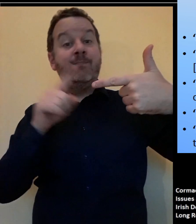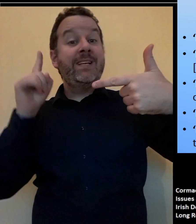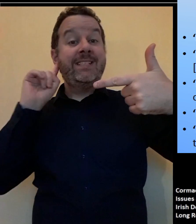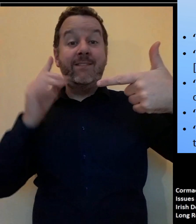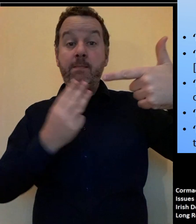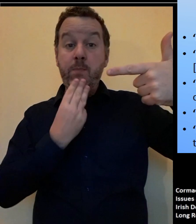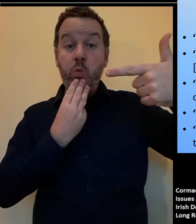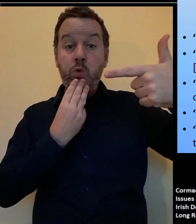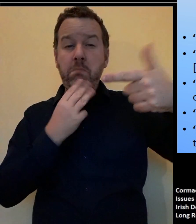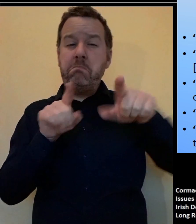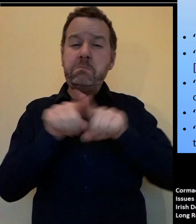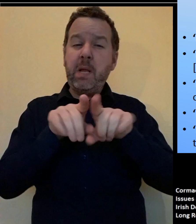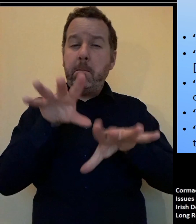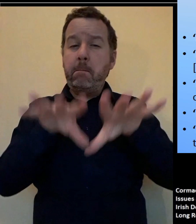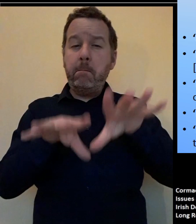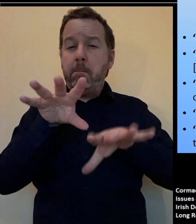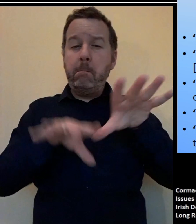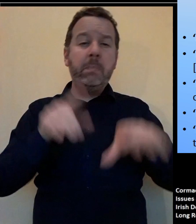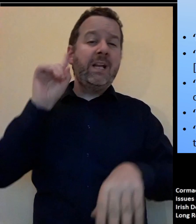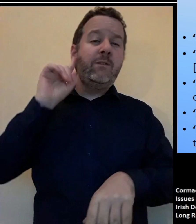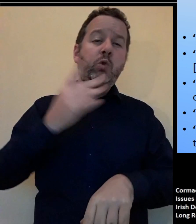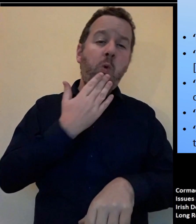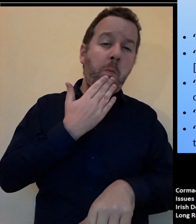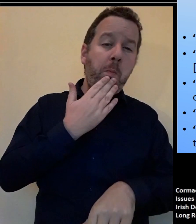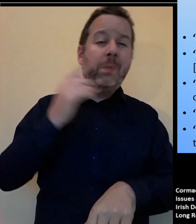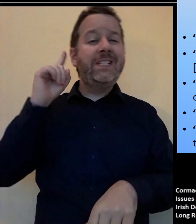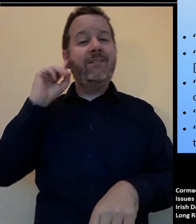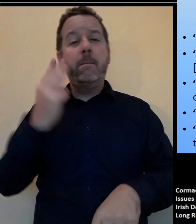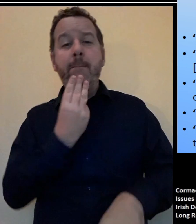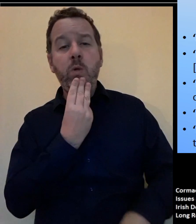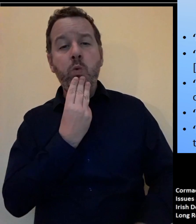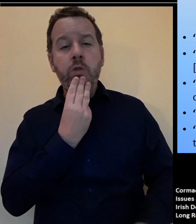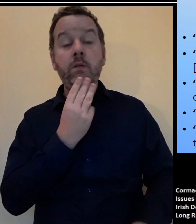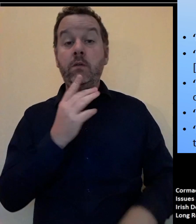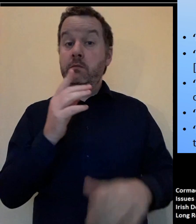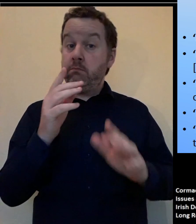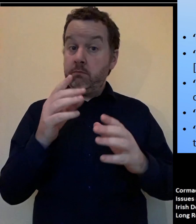The phrase 'deaf mute' was used in a similar way as 'deaf and dumb',